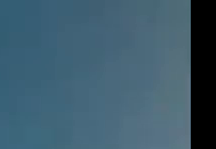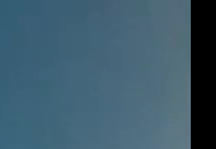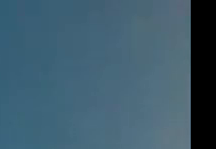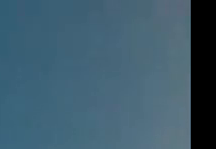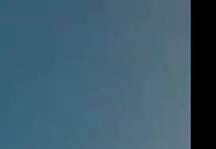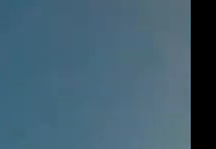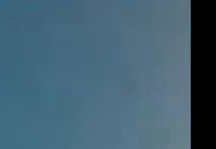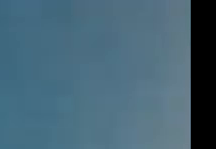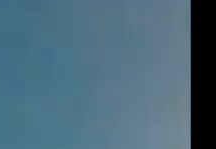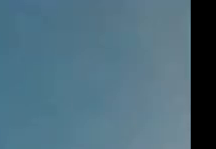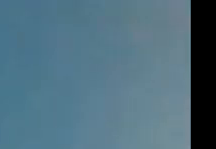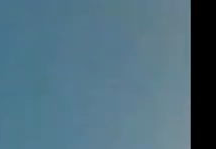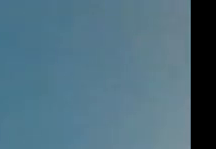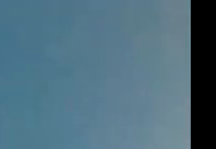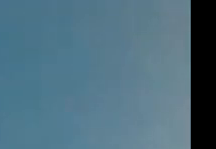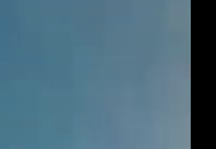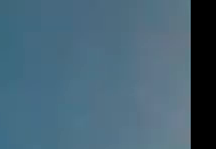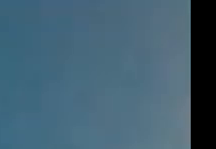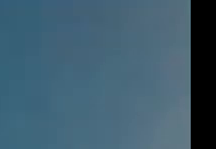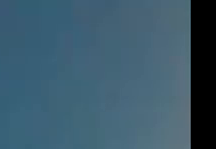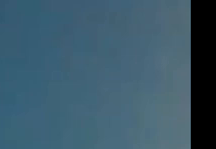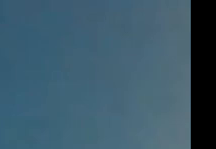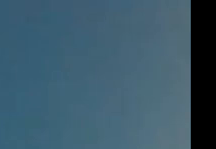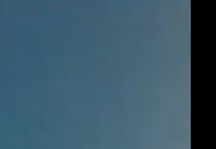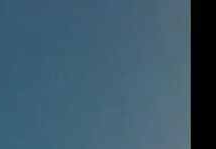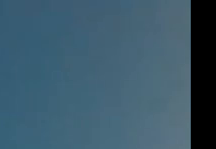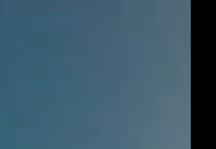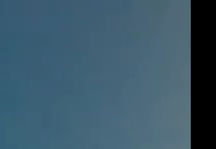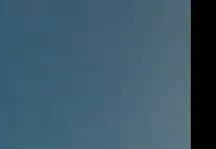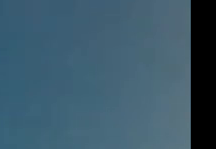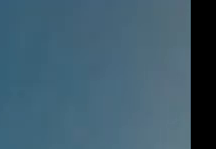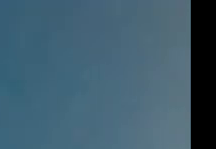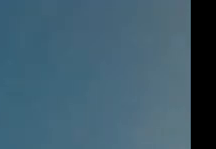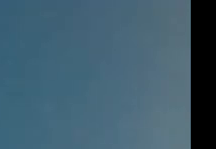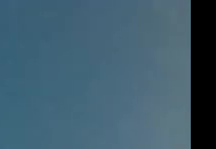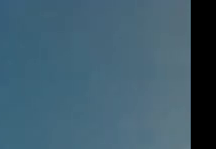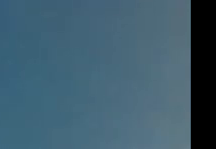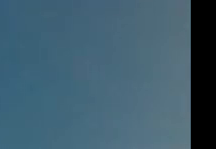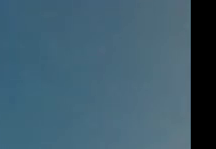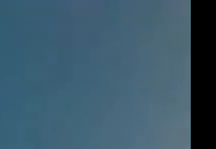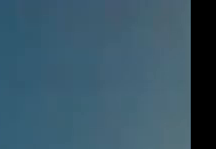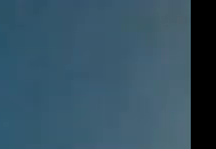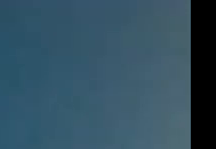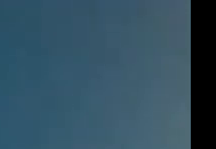"This topic is triggering for me, "and I would like to refer you to someone else.